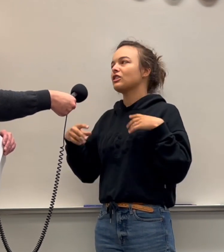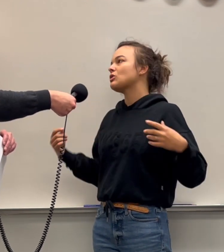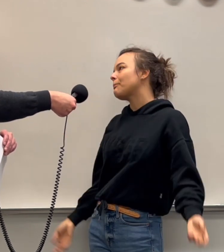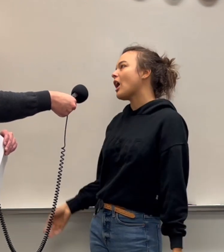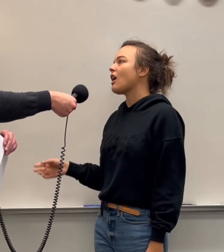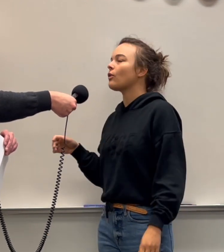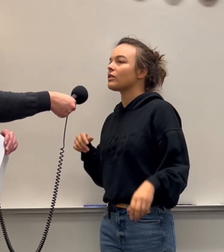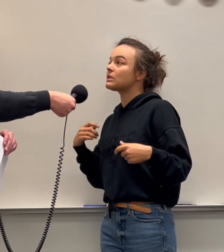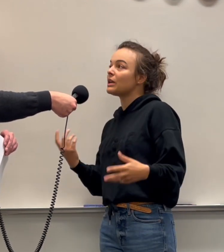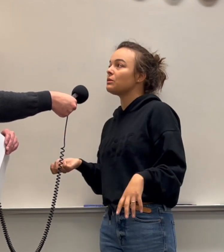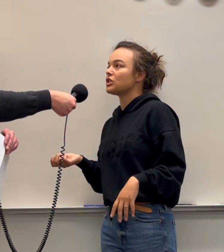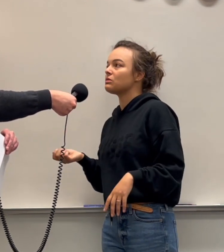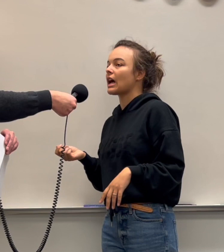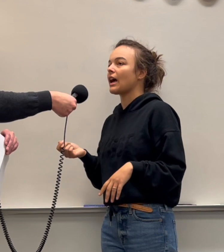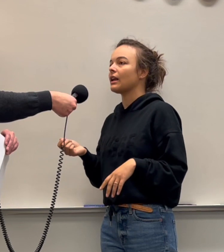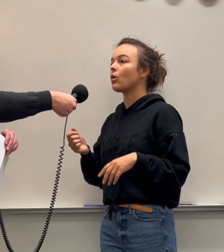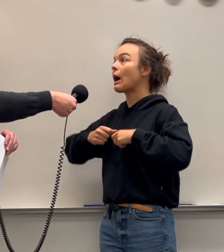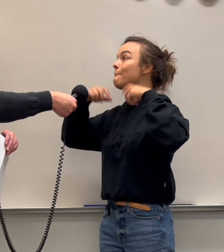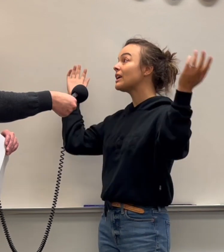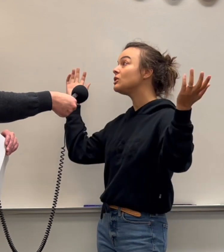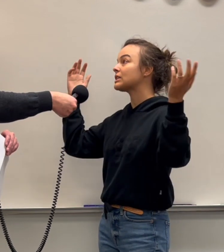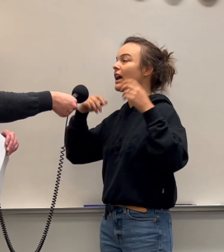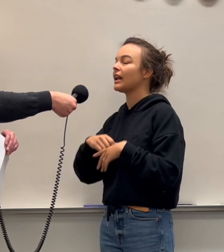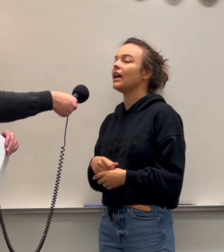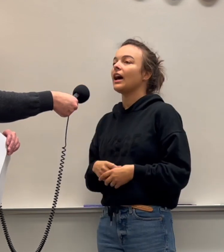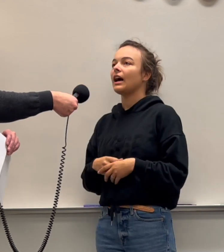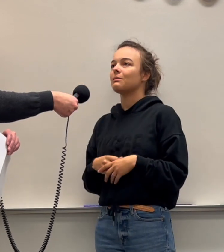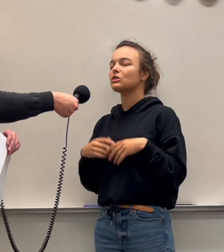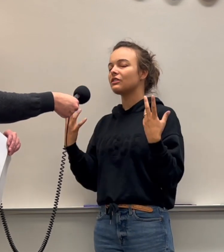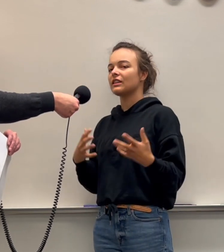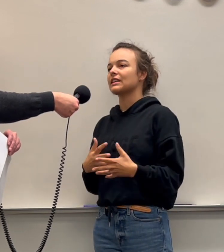your hands drop off or the speed in which you sign or how big you sign um so different things